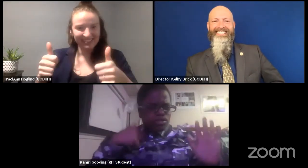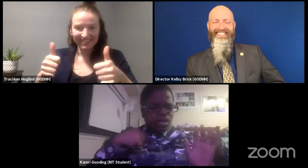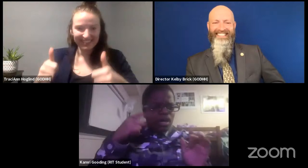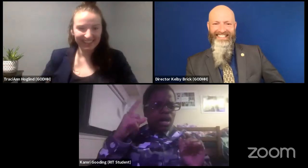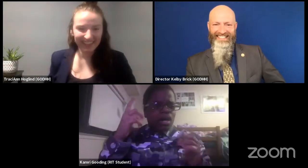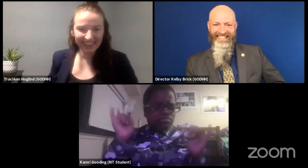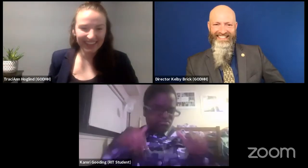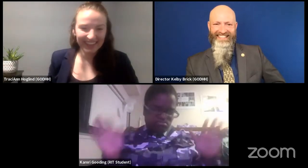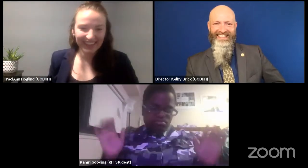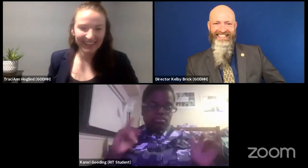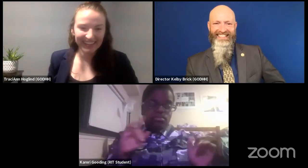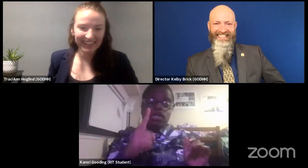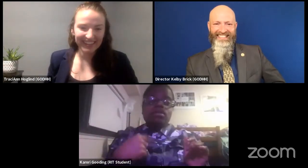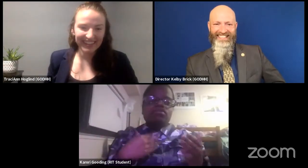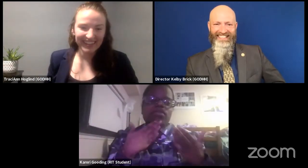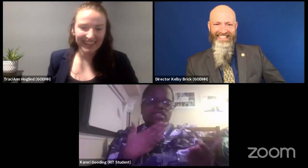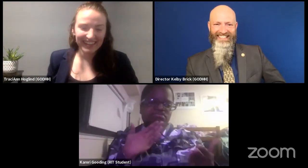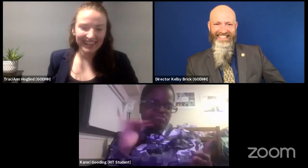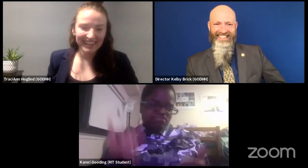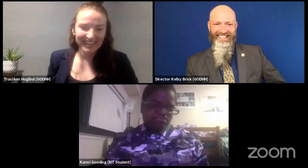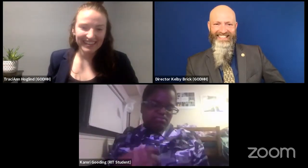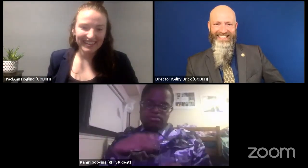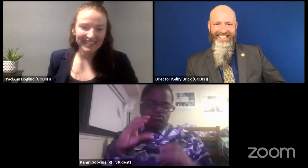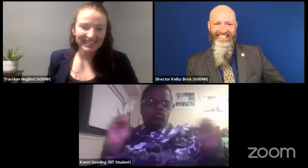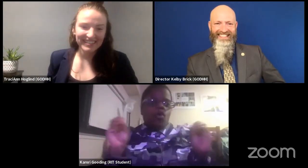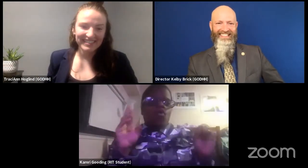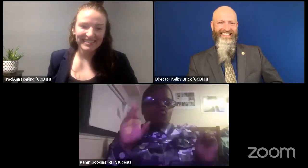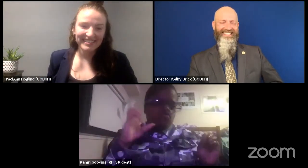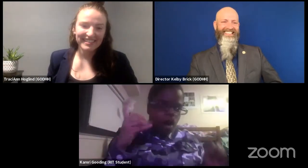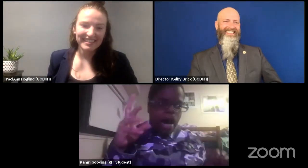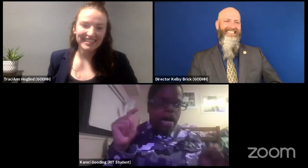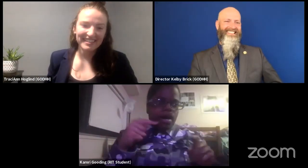together and have that communication and that connection. So I'm really, really thankful